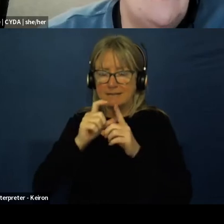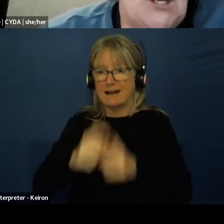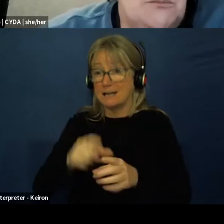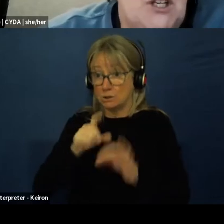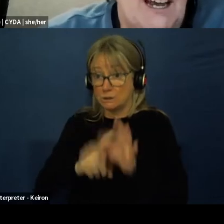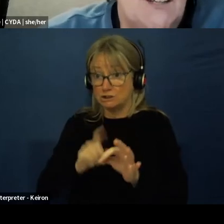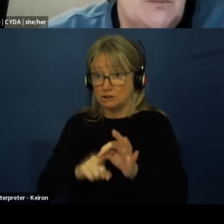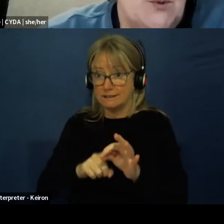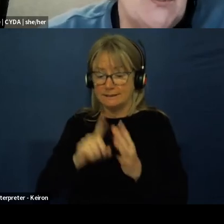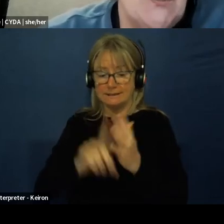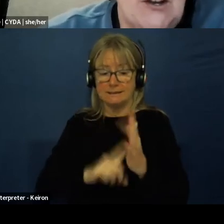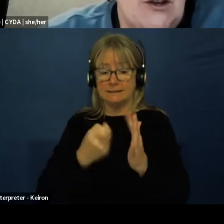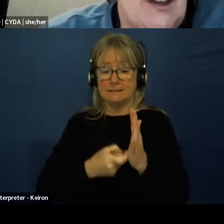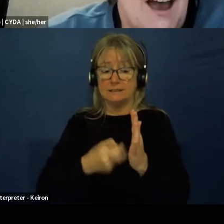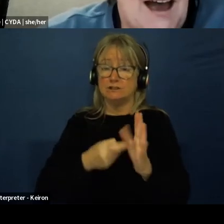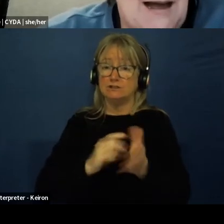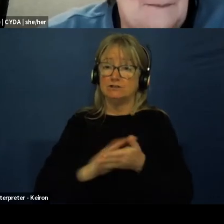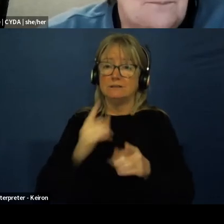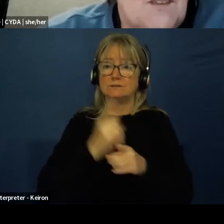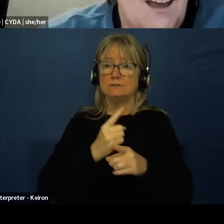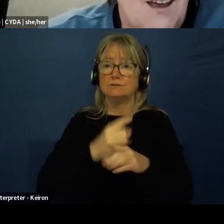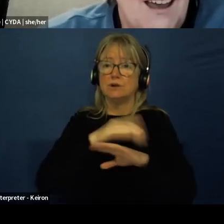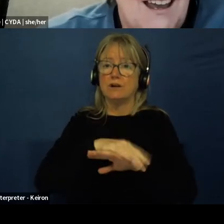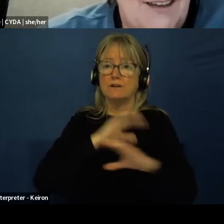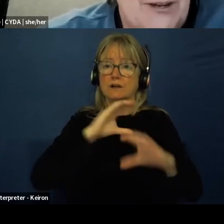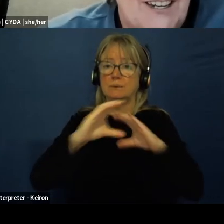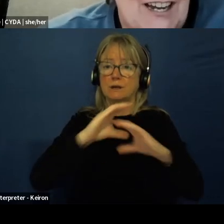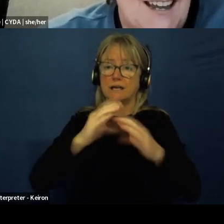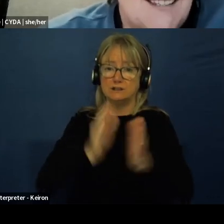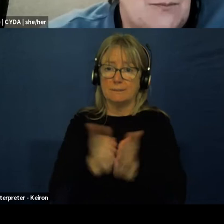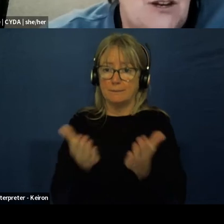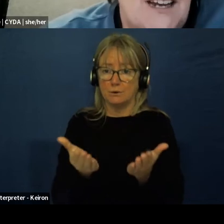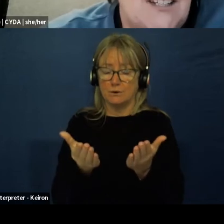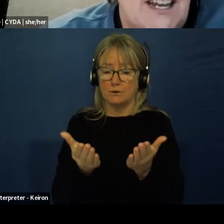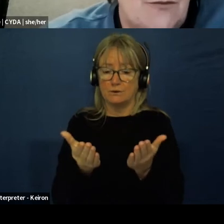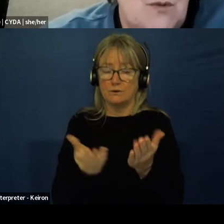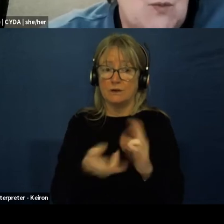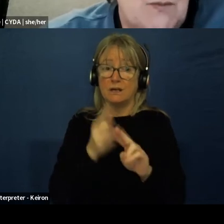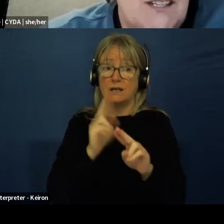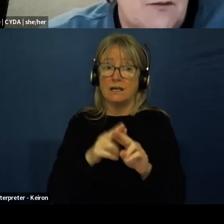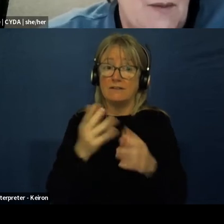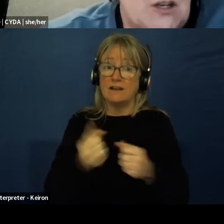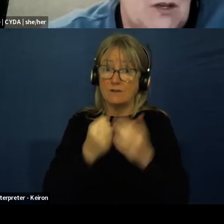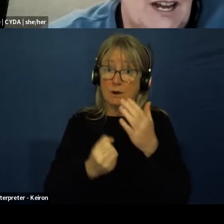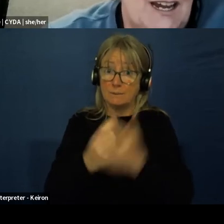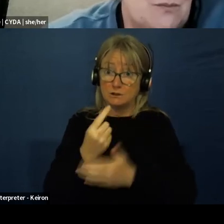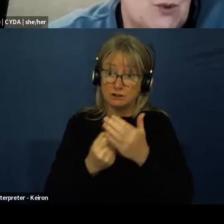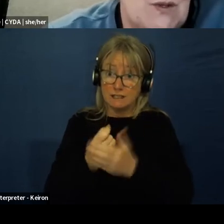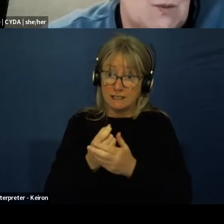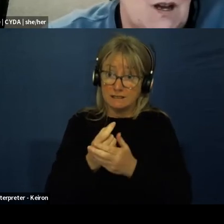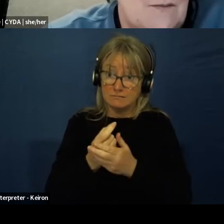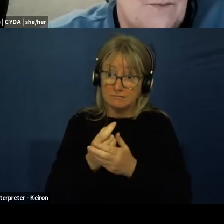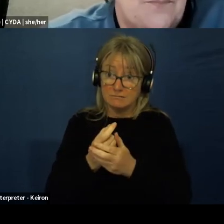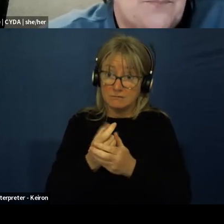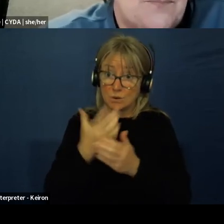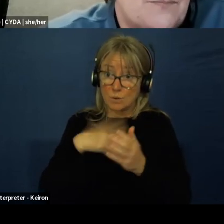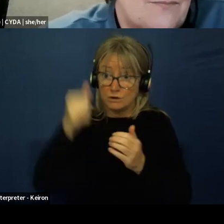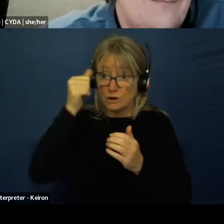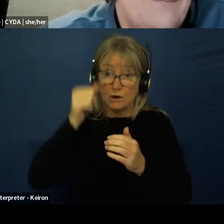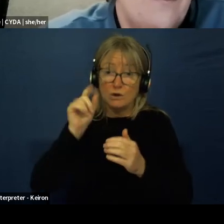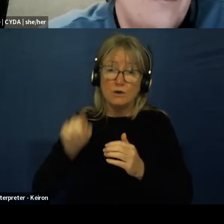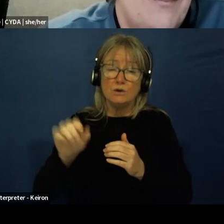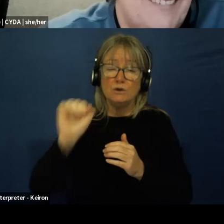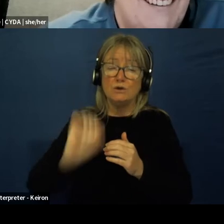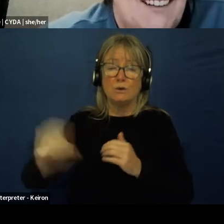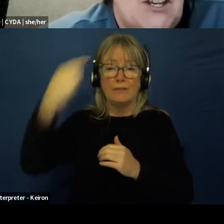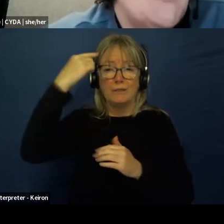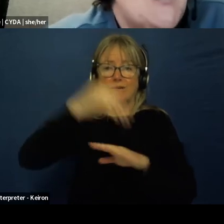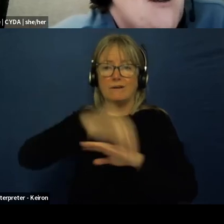communication books. So, if we get a Terrence it'd be great to hear from your perspective about communication books as well.